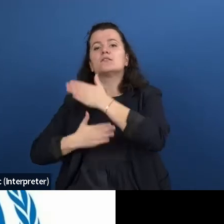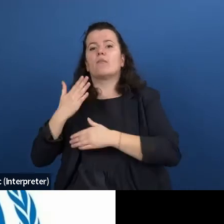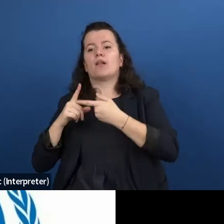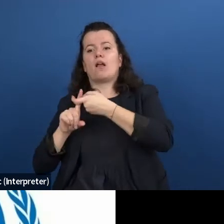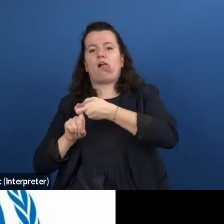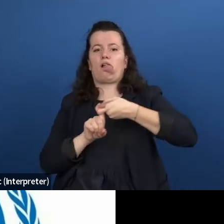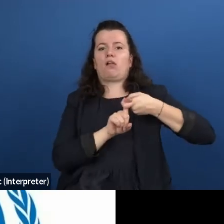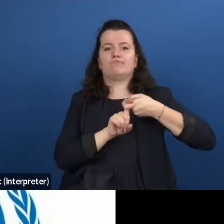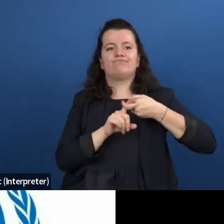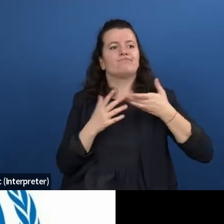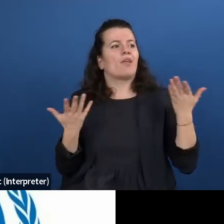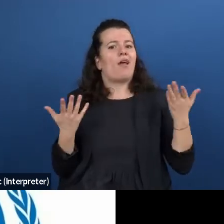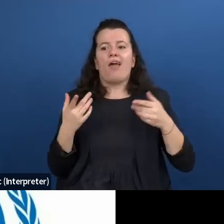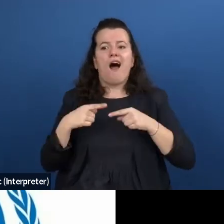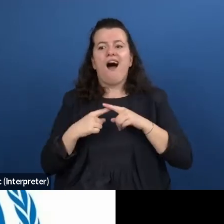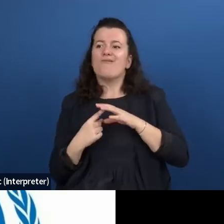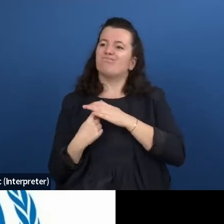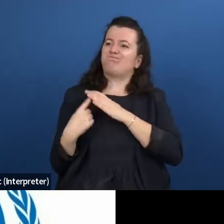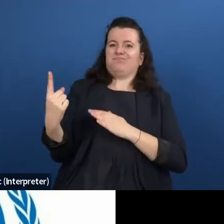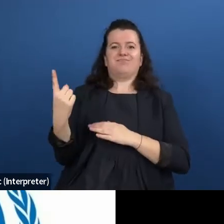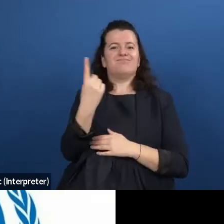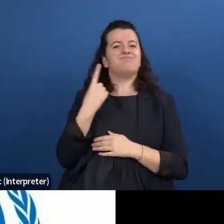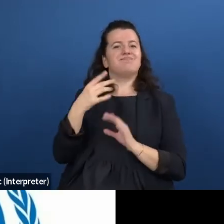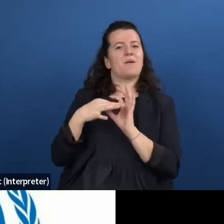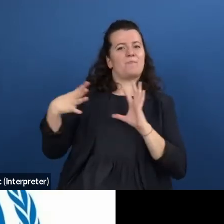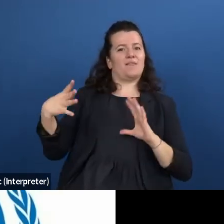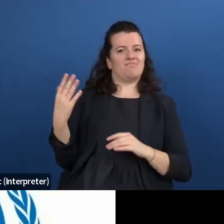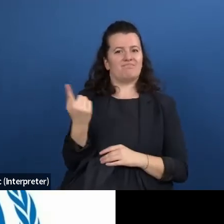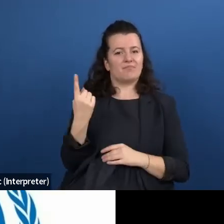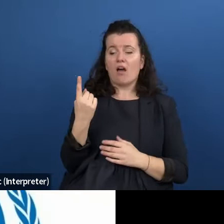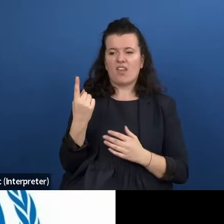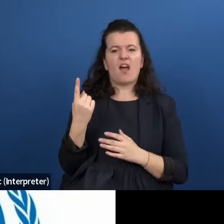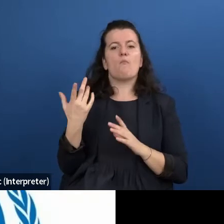and may perpetuate a situation of isolation or marginalization.